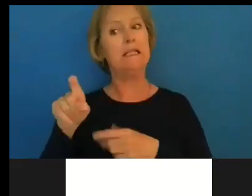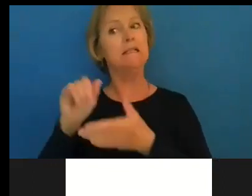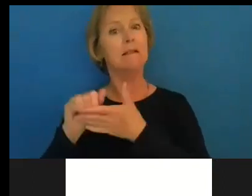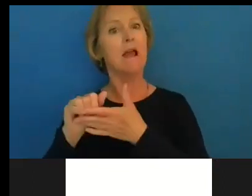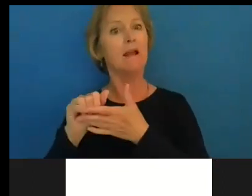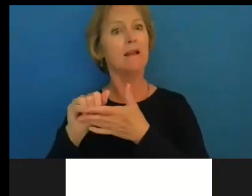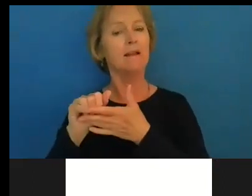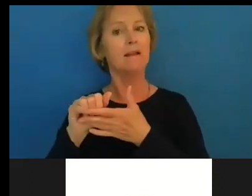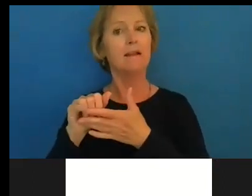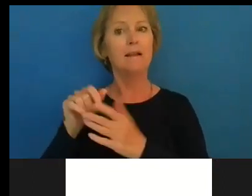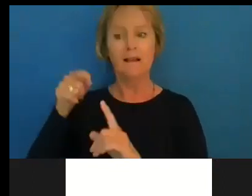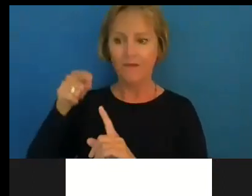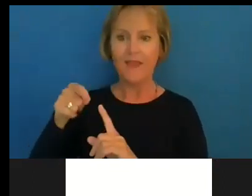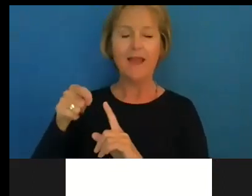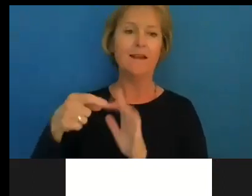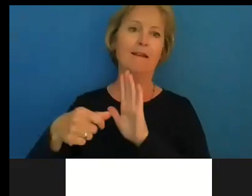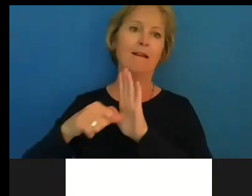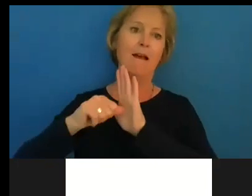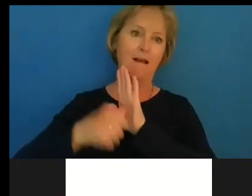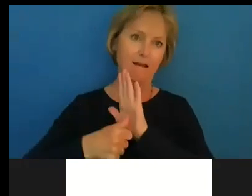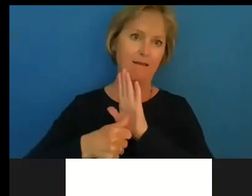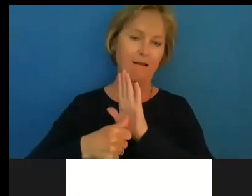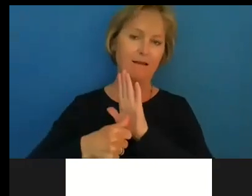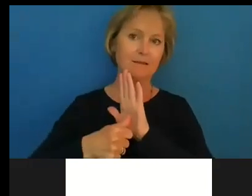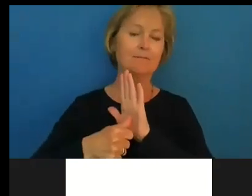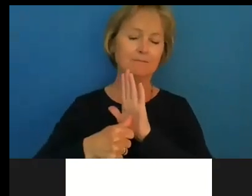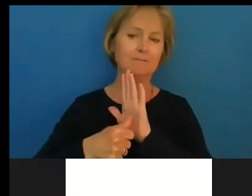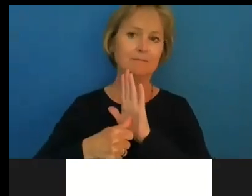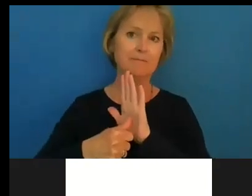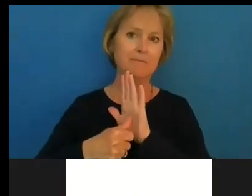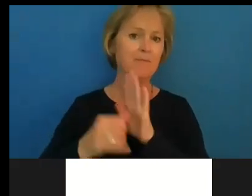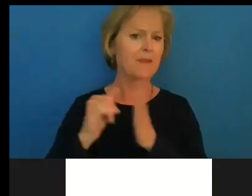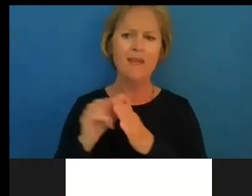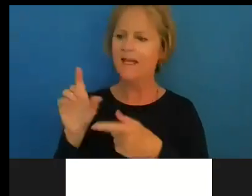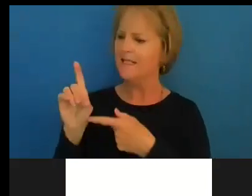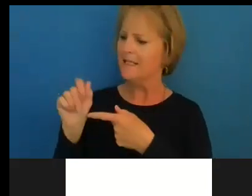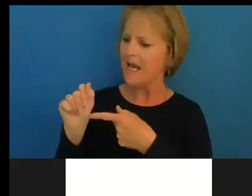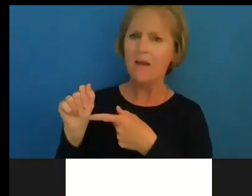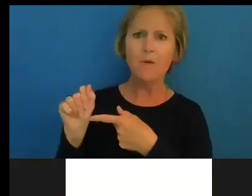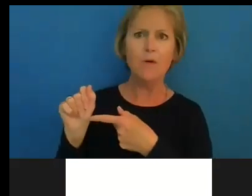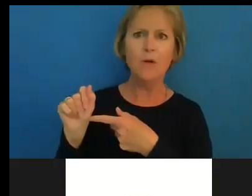That highlights the fact that this ableism has been going on.